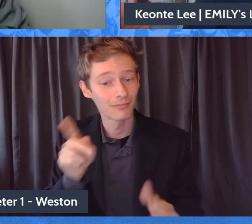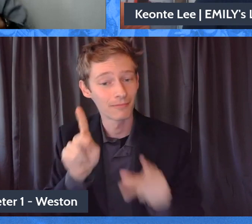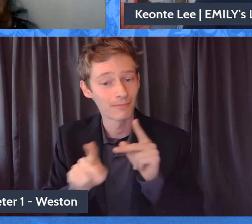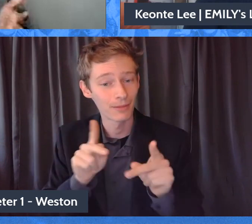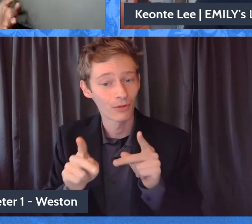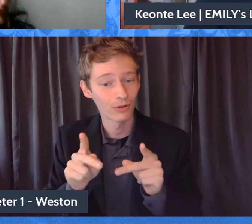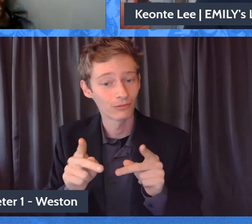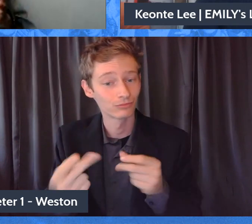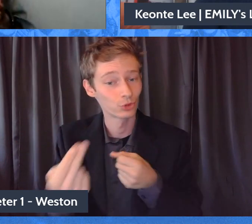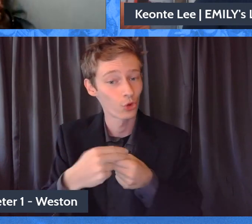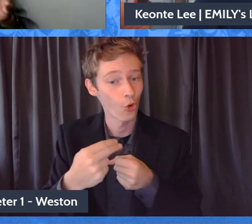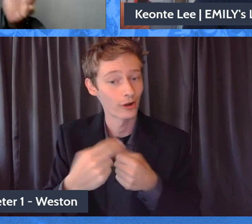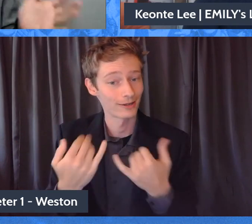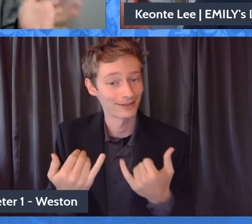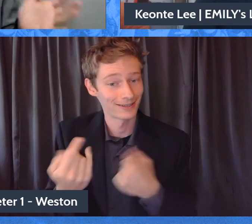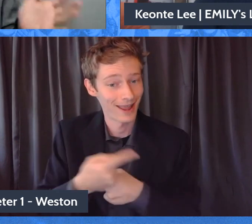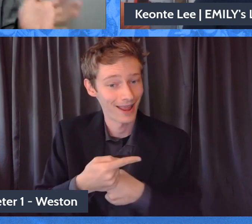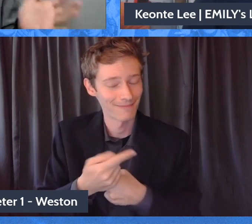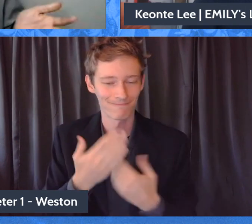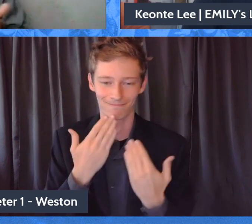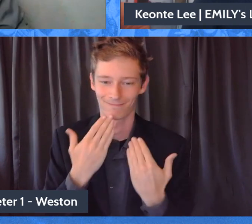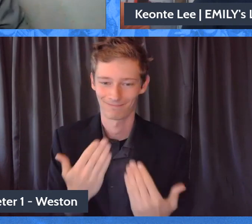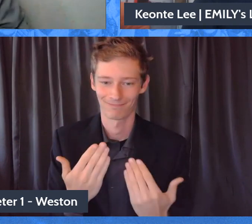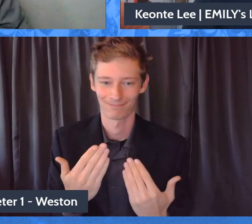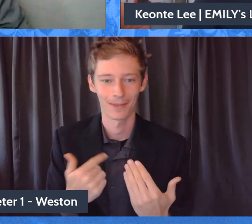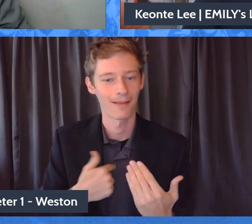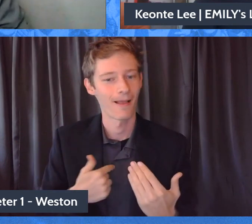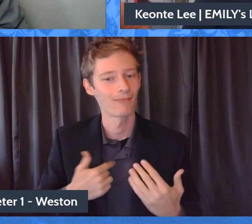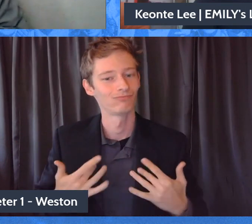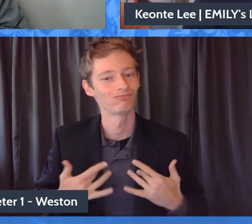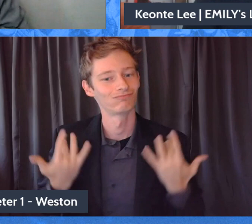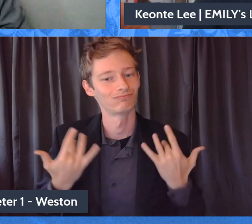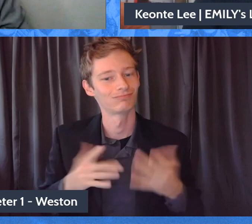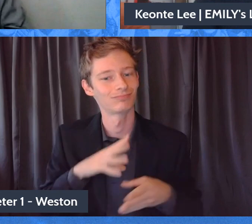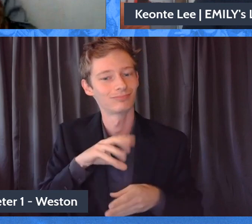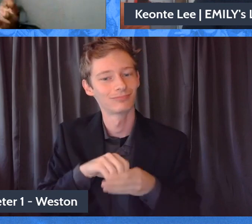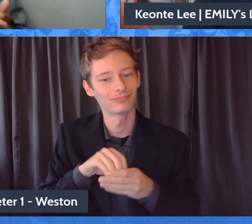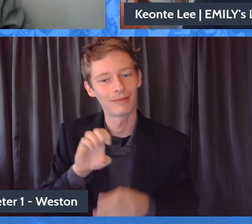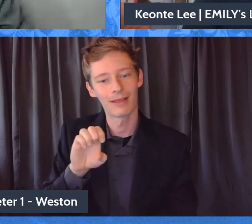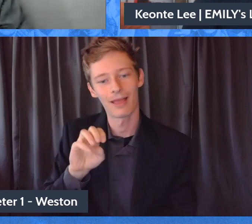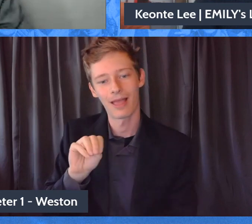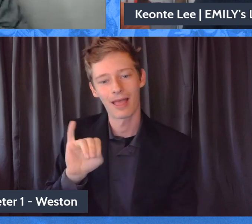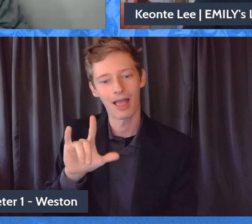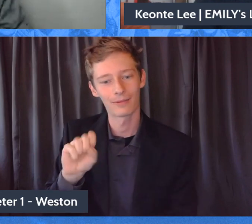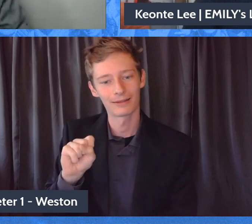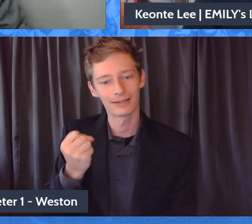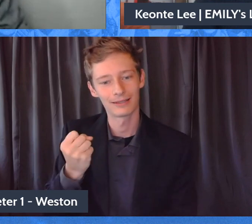I'm excited to be a part of the EMILY's List community, and so it's a joy this discussion